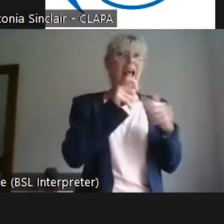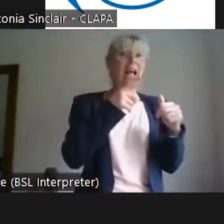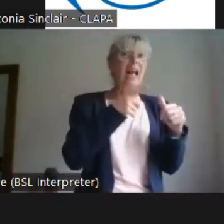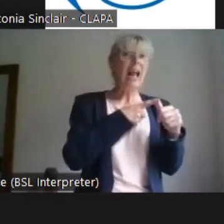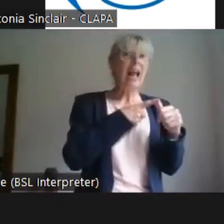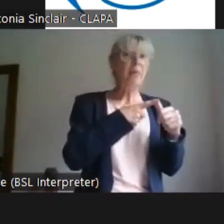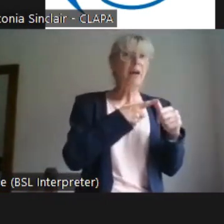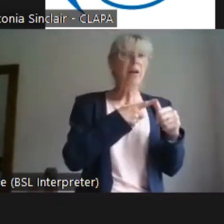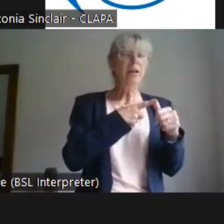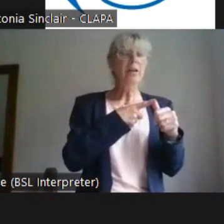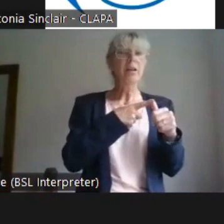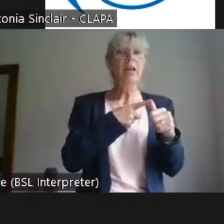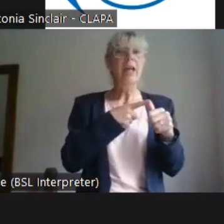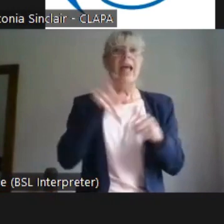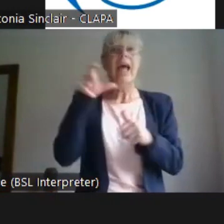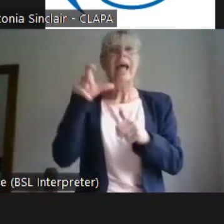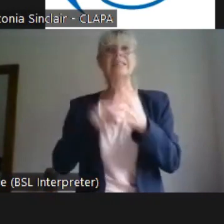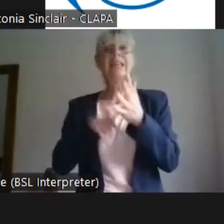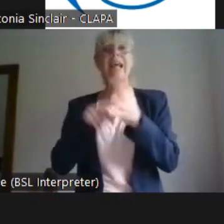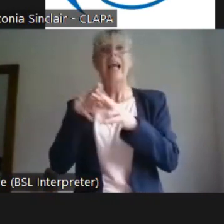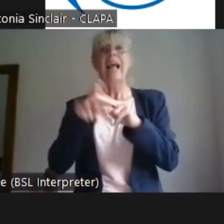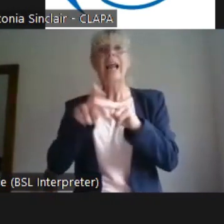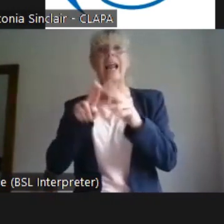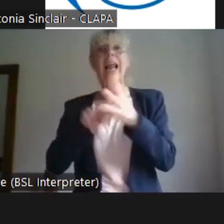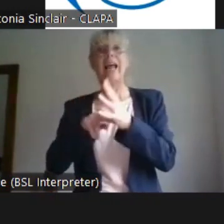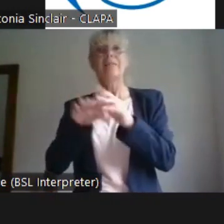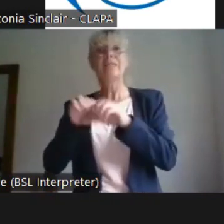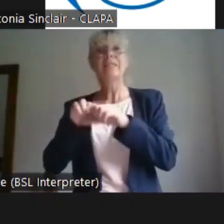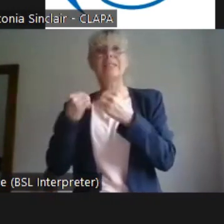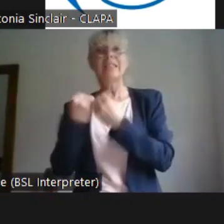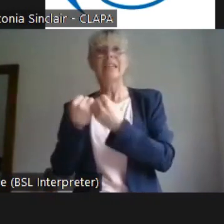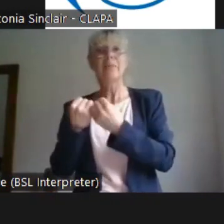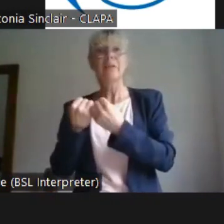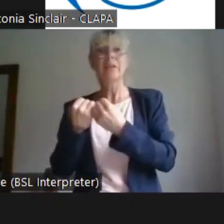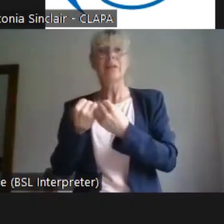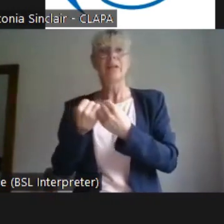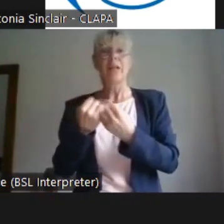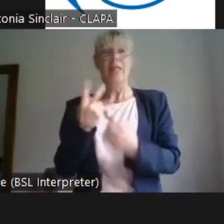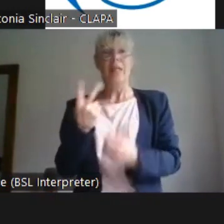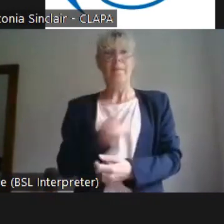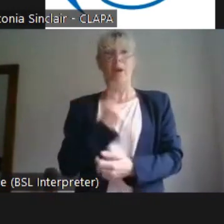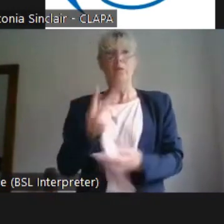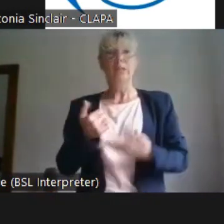diagnosed with a hearing deficit and how can this be carried on through primary and secondary school